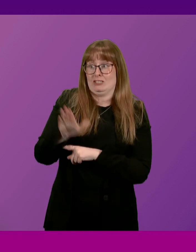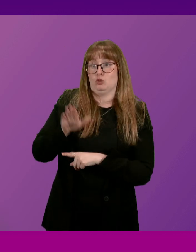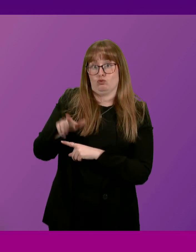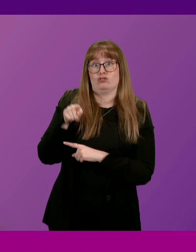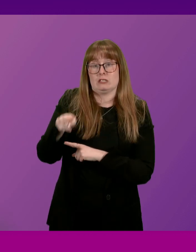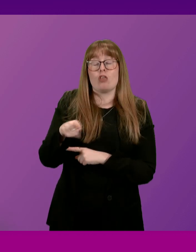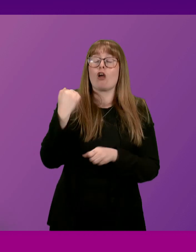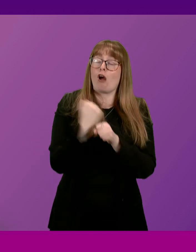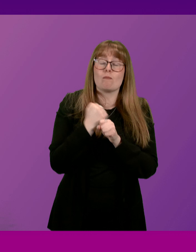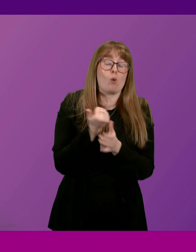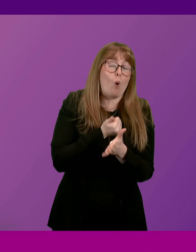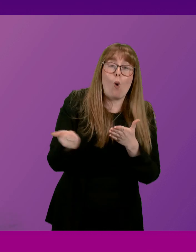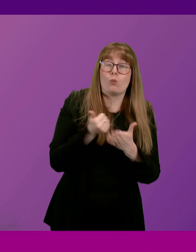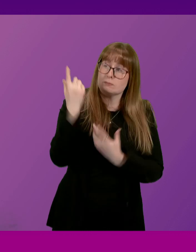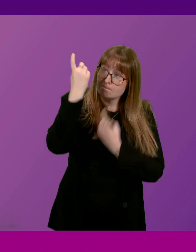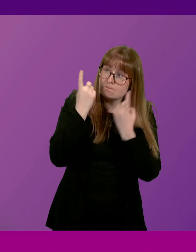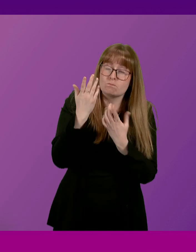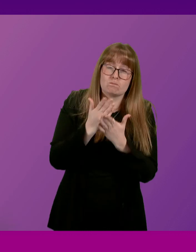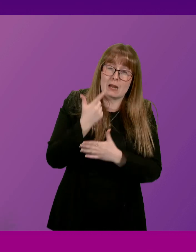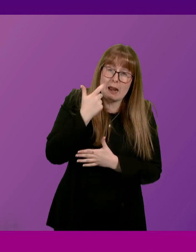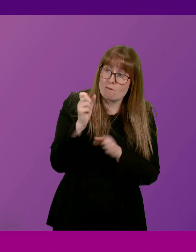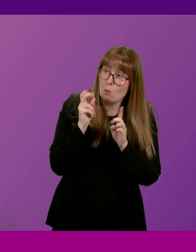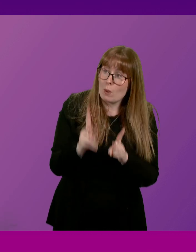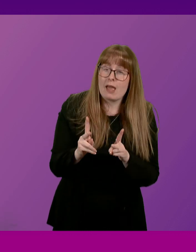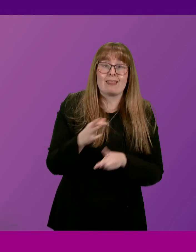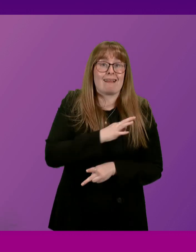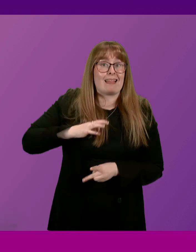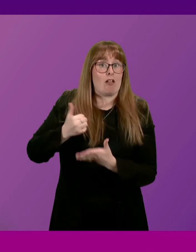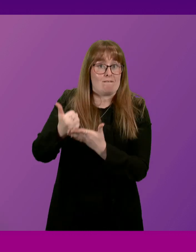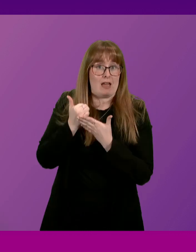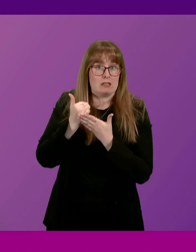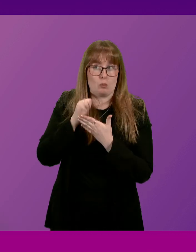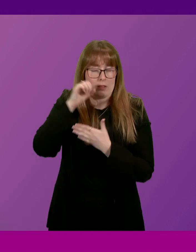Government will always consider very carefully the clinical advice that we are given in that respect.